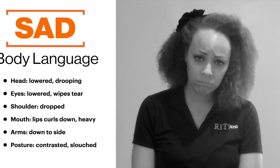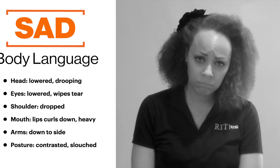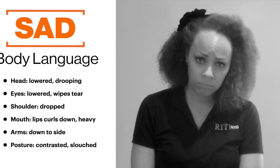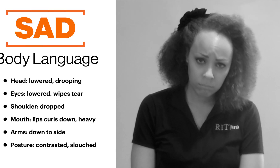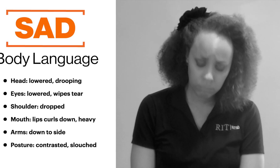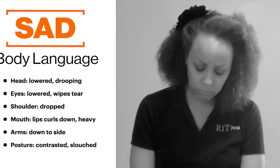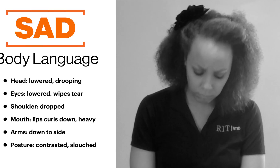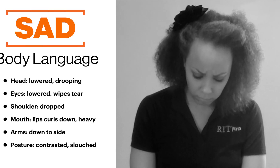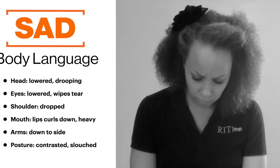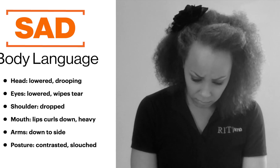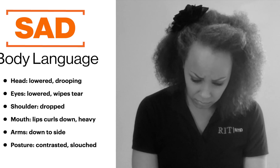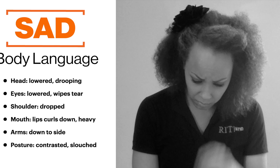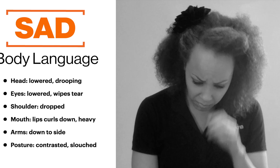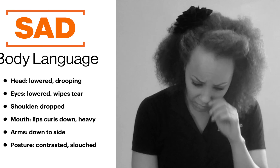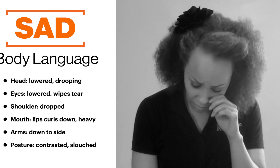Sad